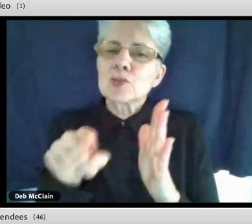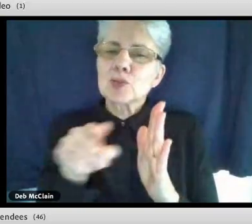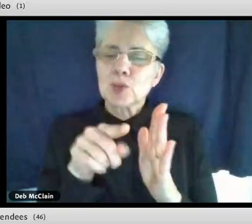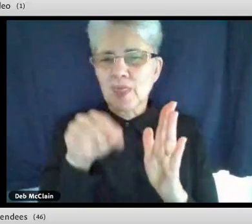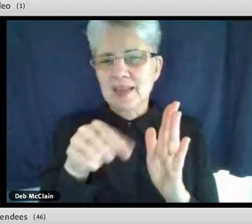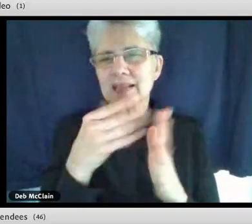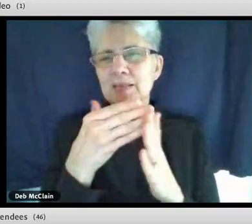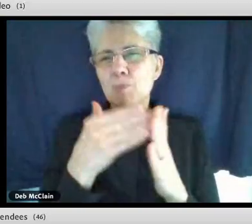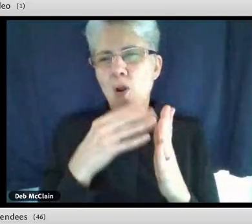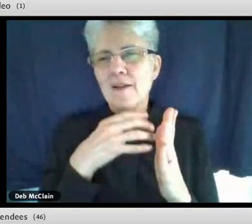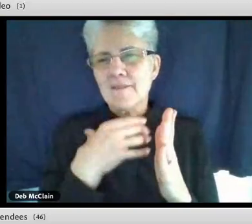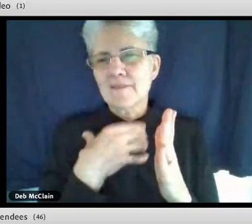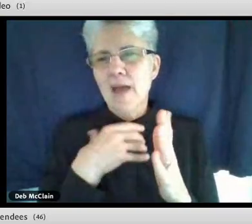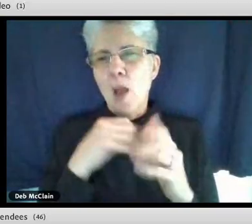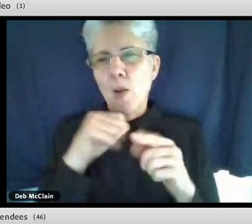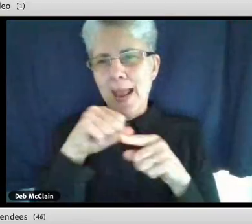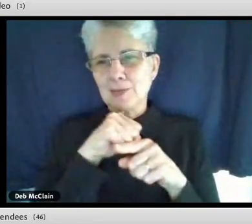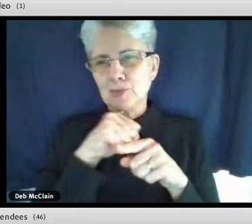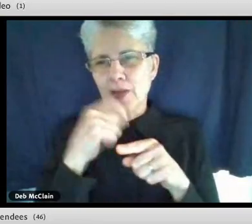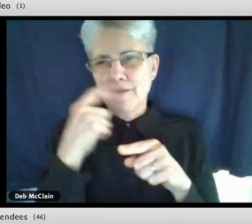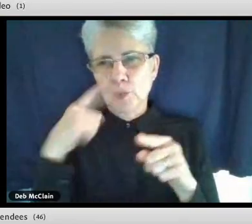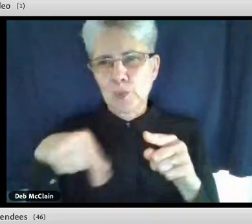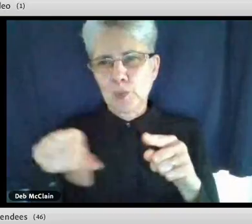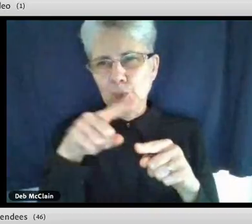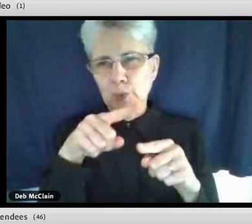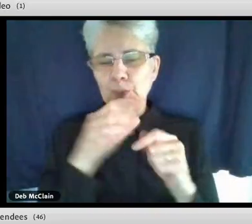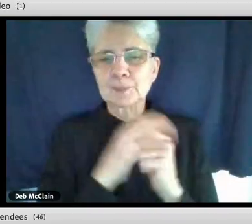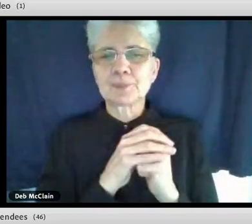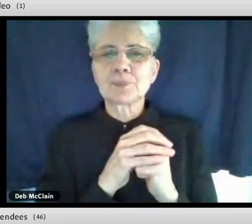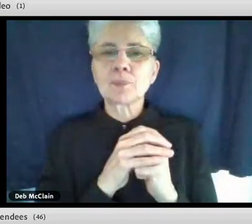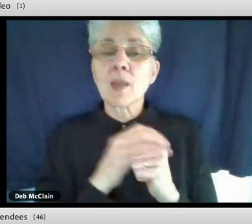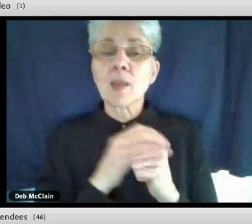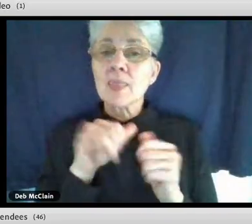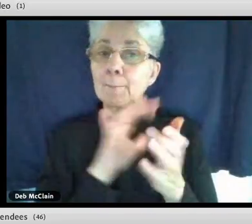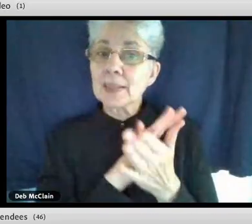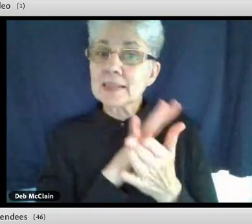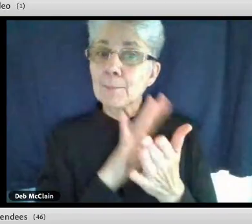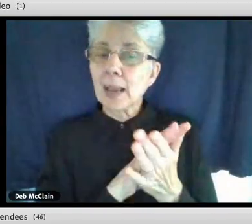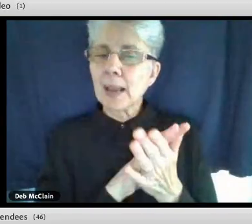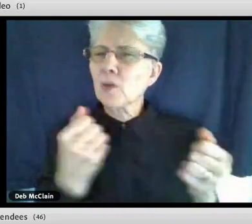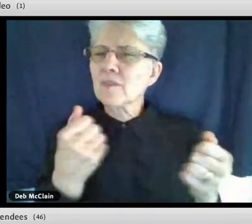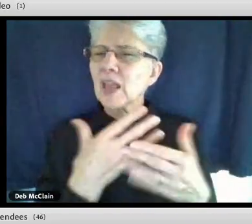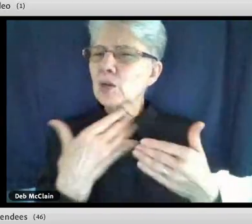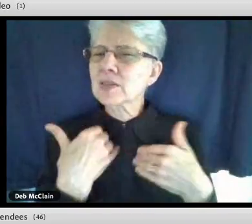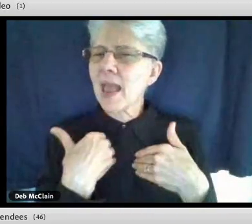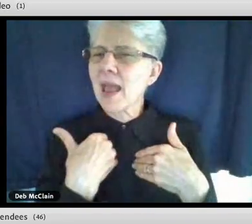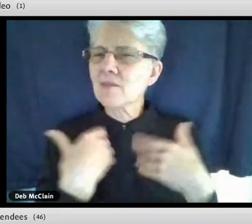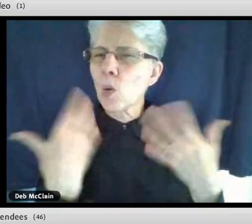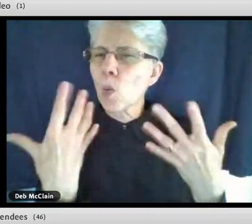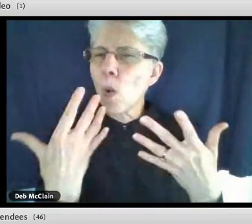is what fears do you have about COVID-19? Logical, illogical, you feel how you feel,